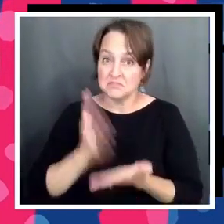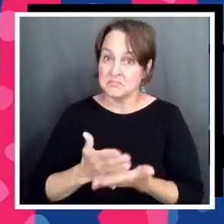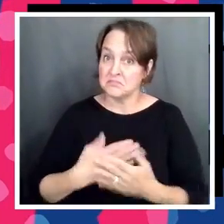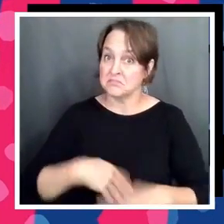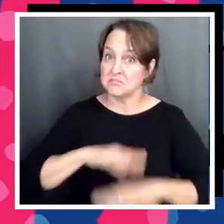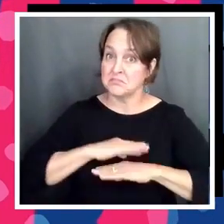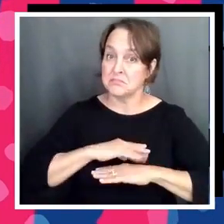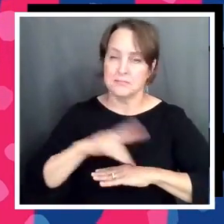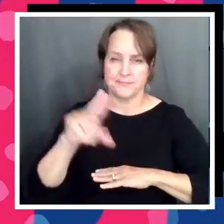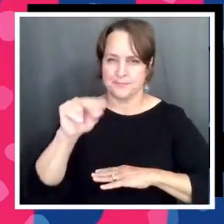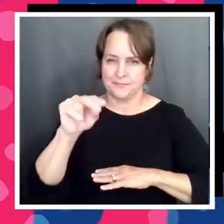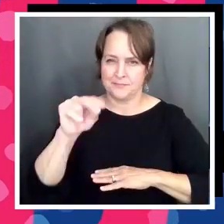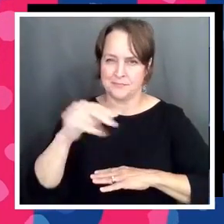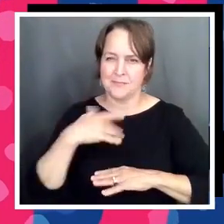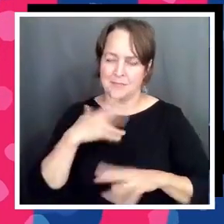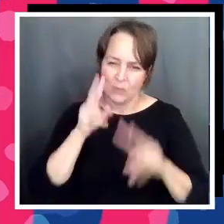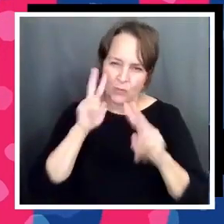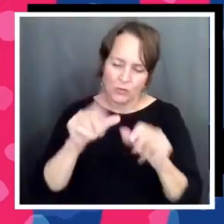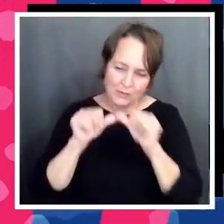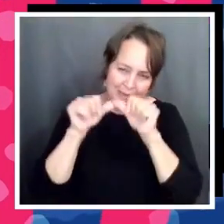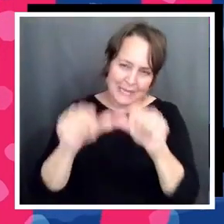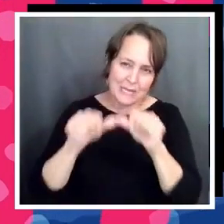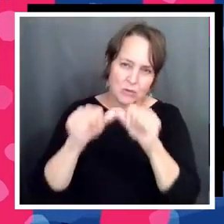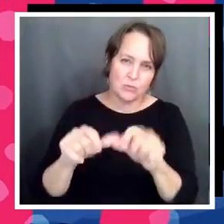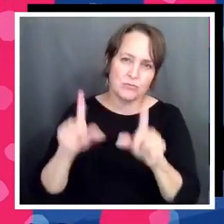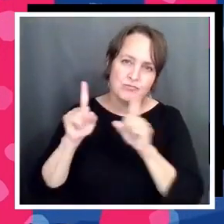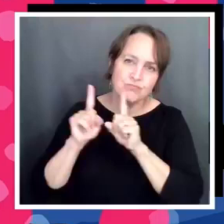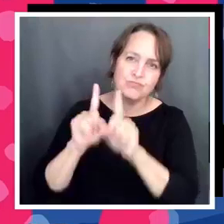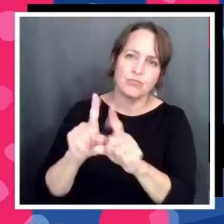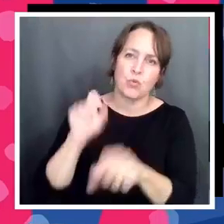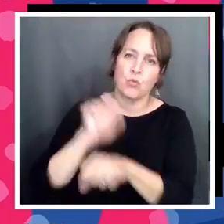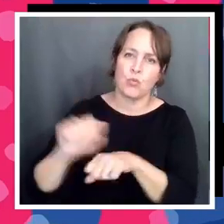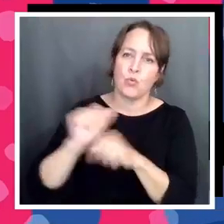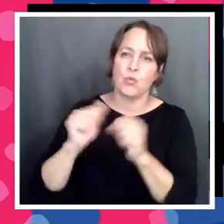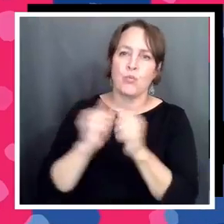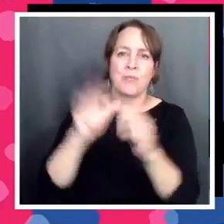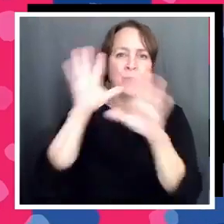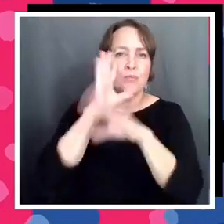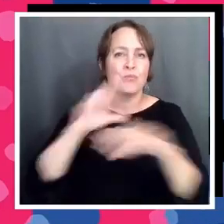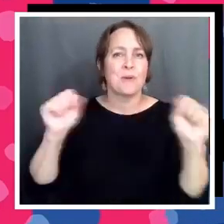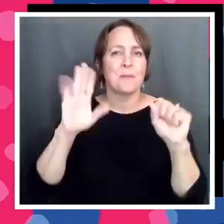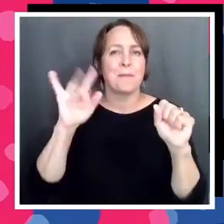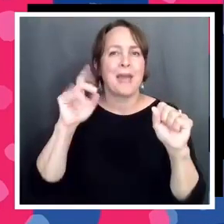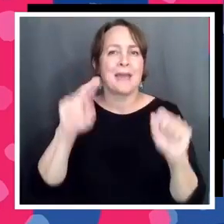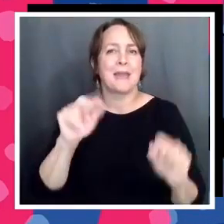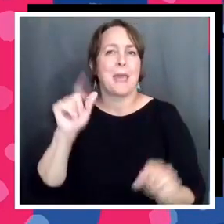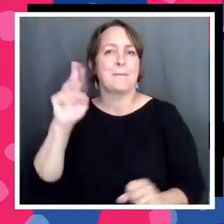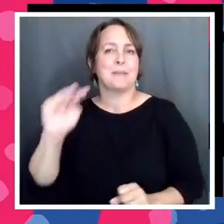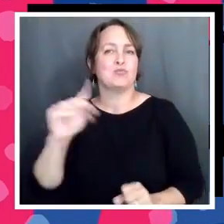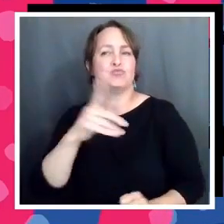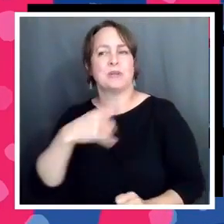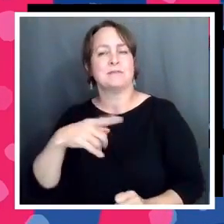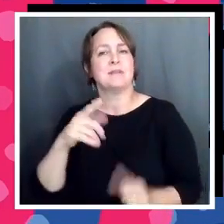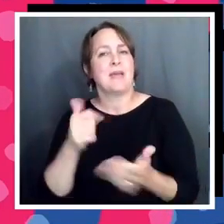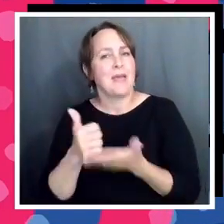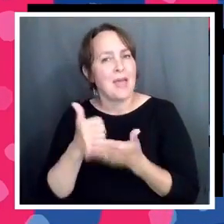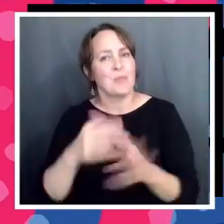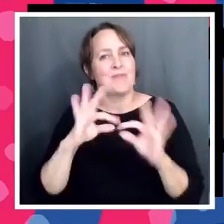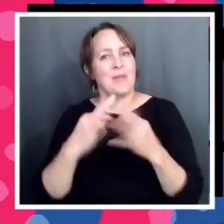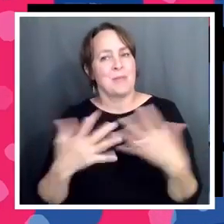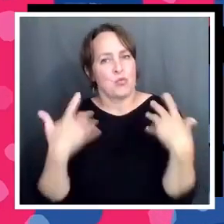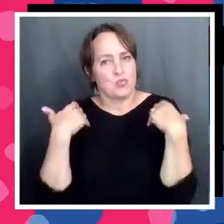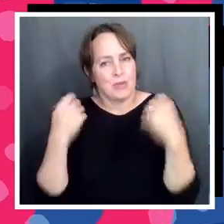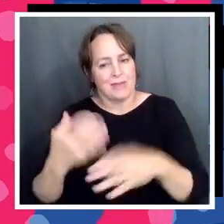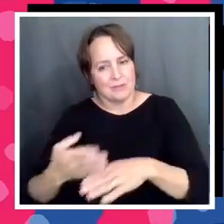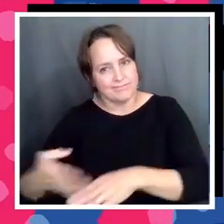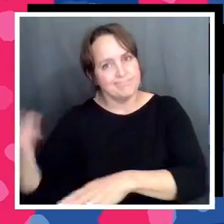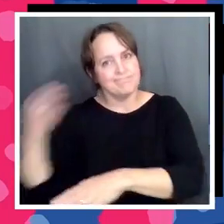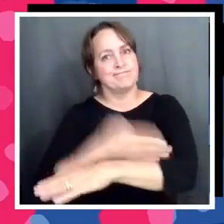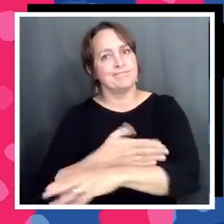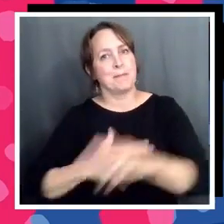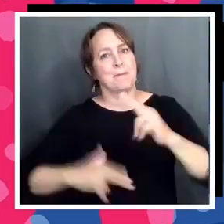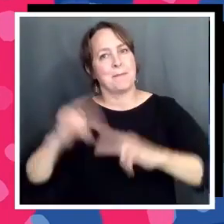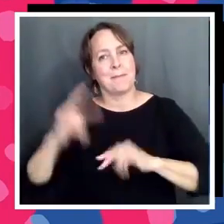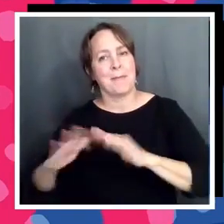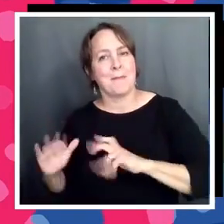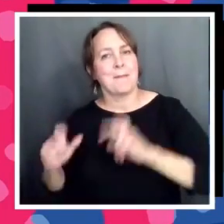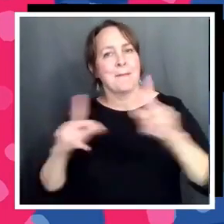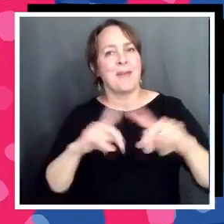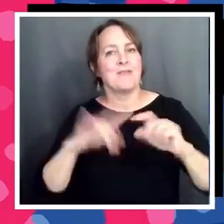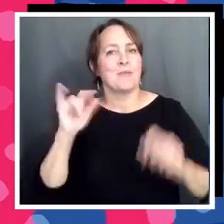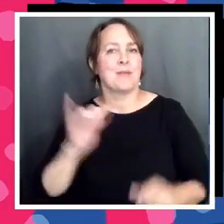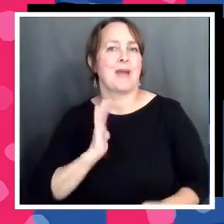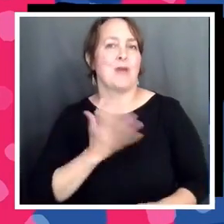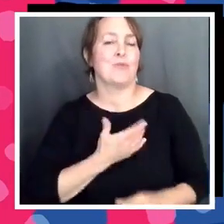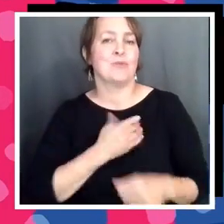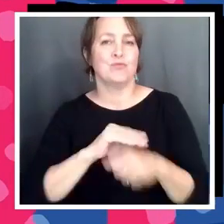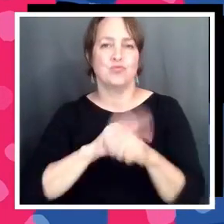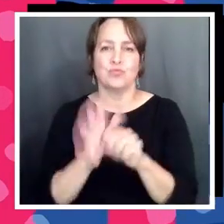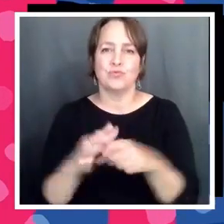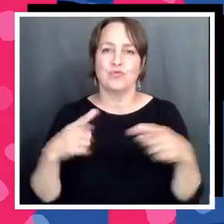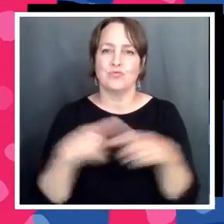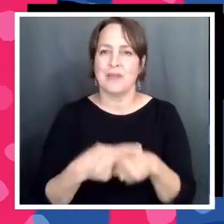CREDIT IS AN IMPORTANT STEP,